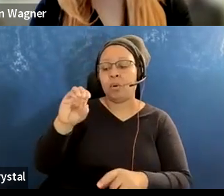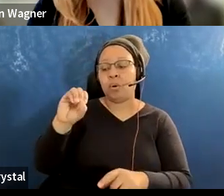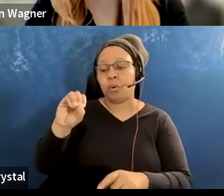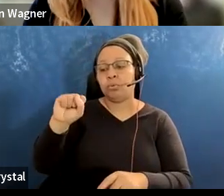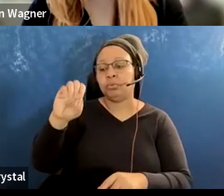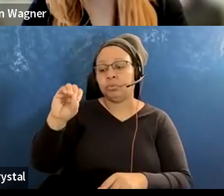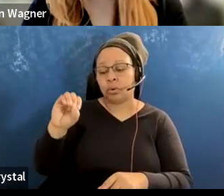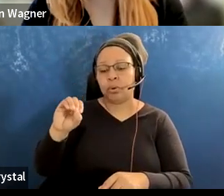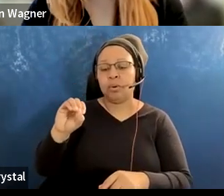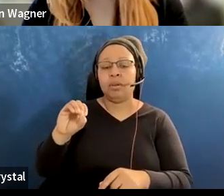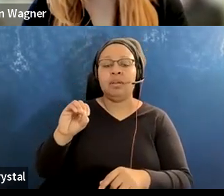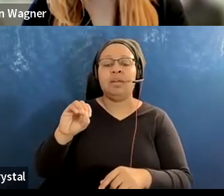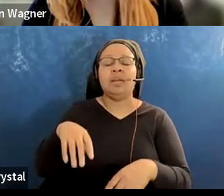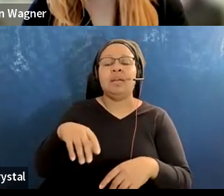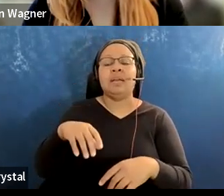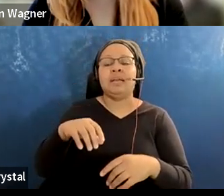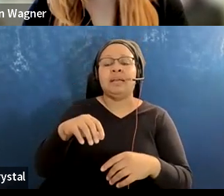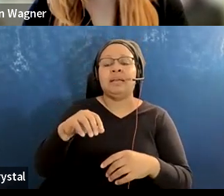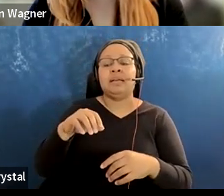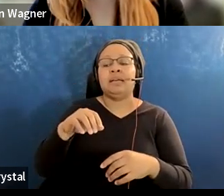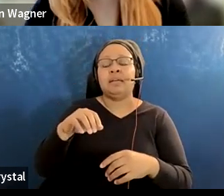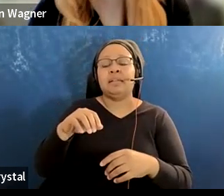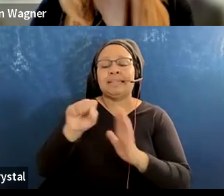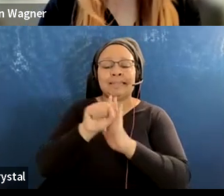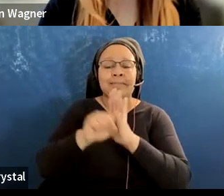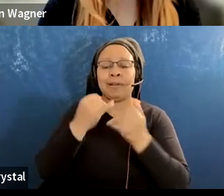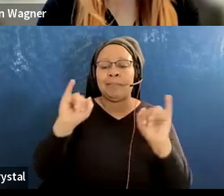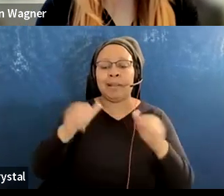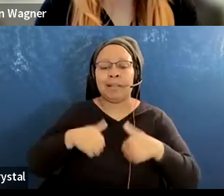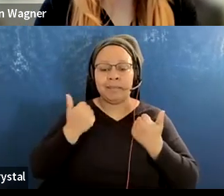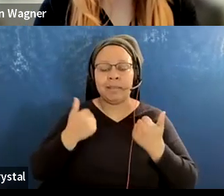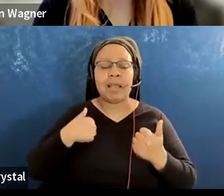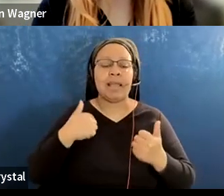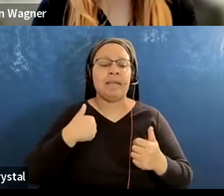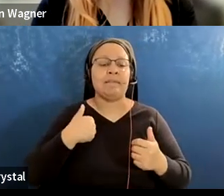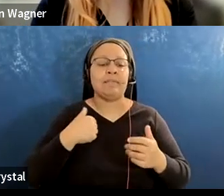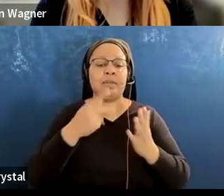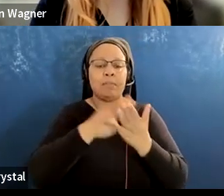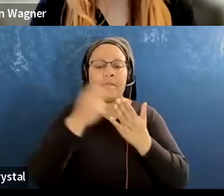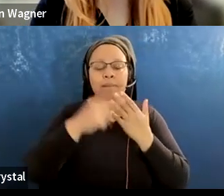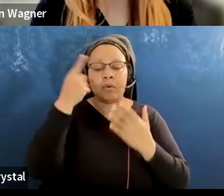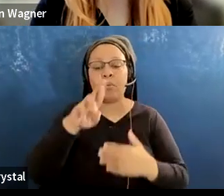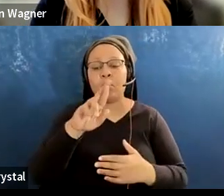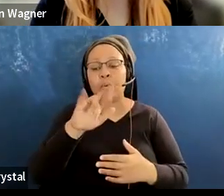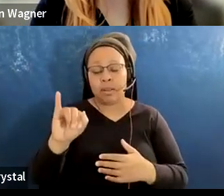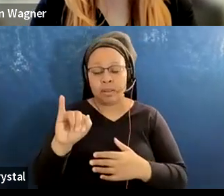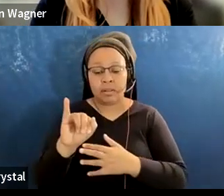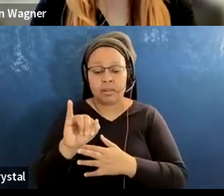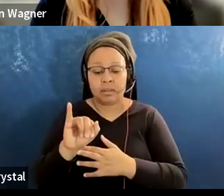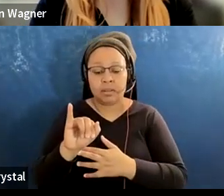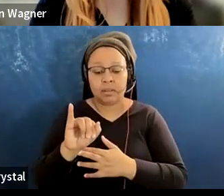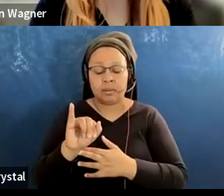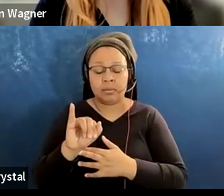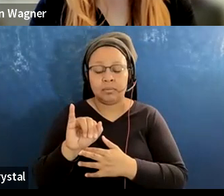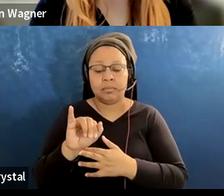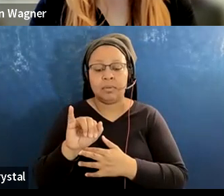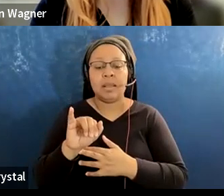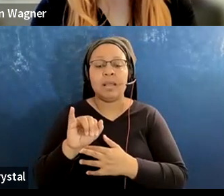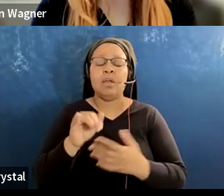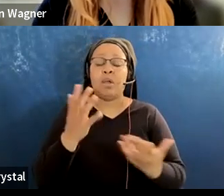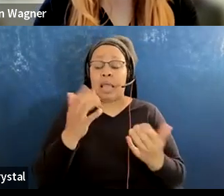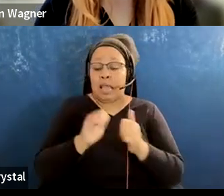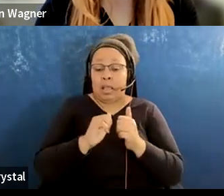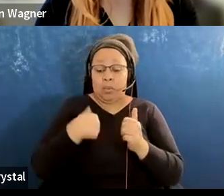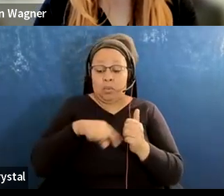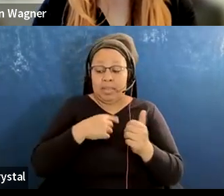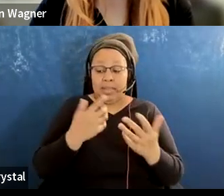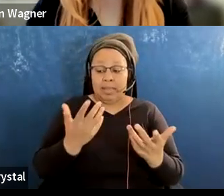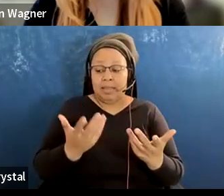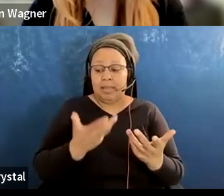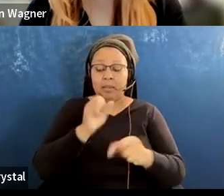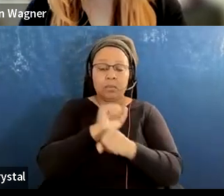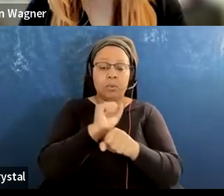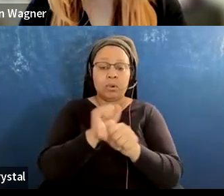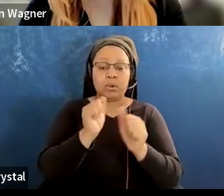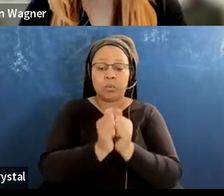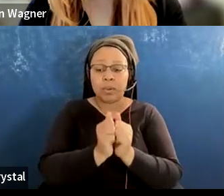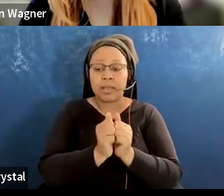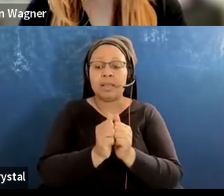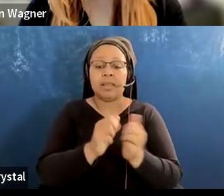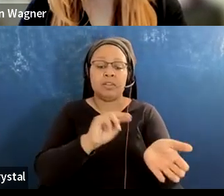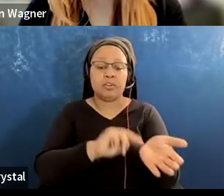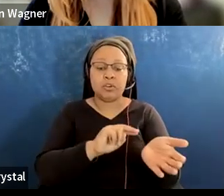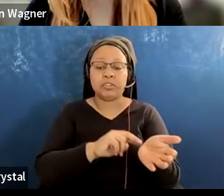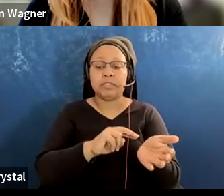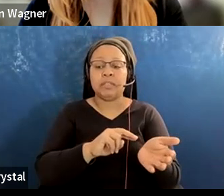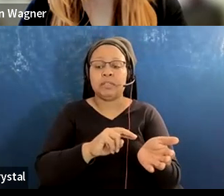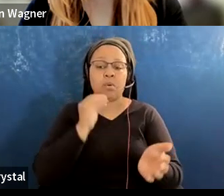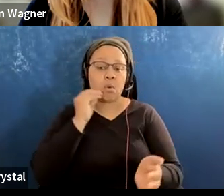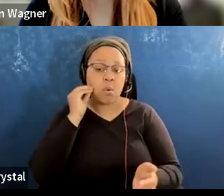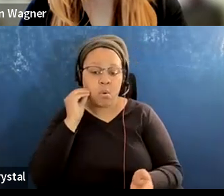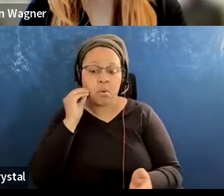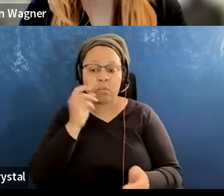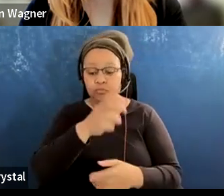Does anyone have thoughts for Samantha? Does anybody else want to share or have questions?